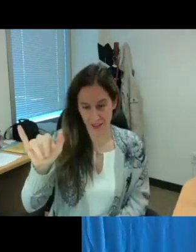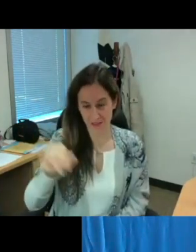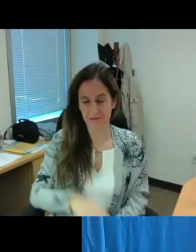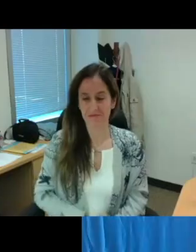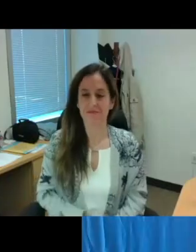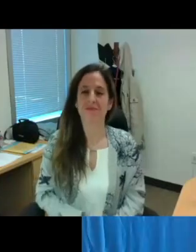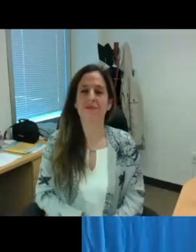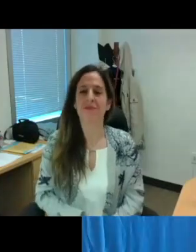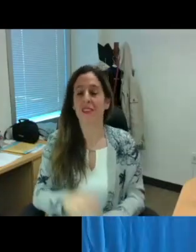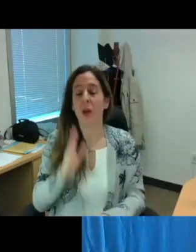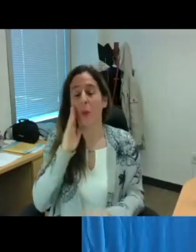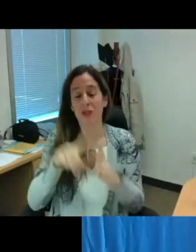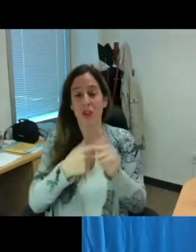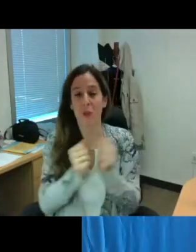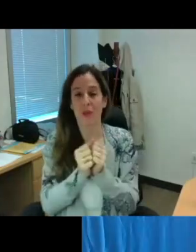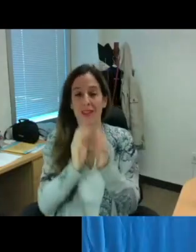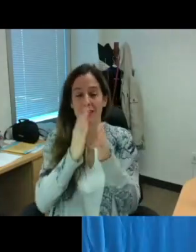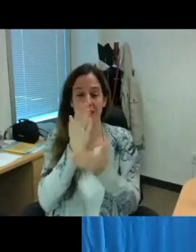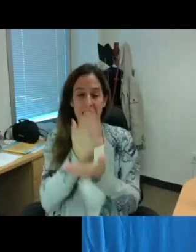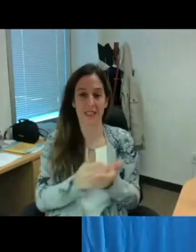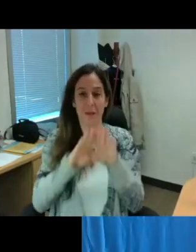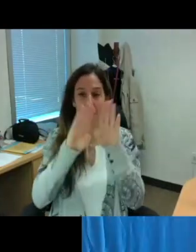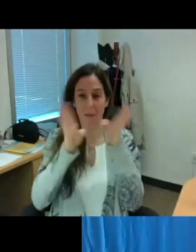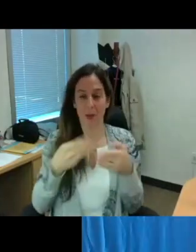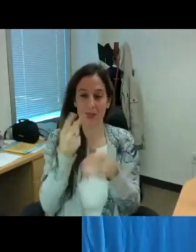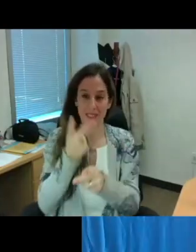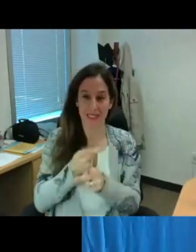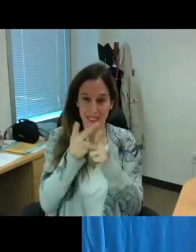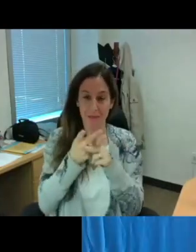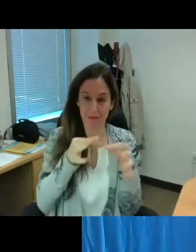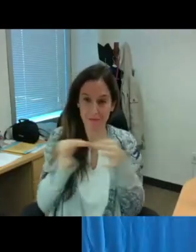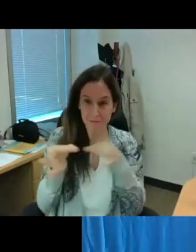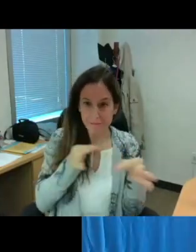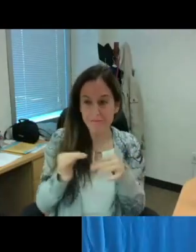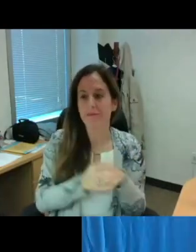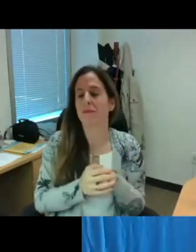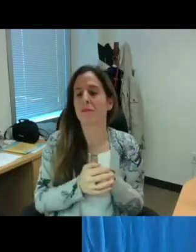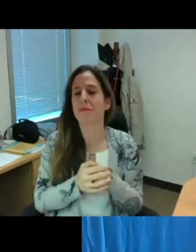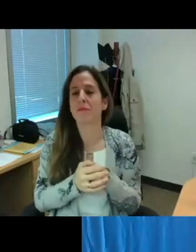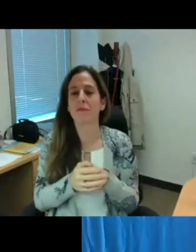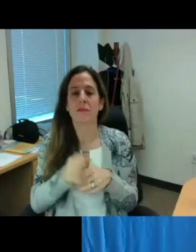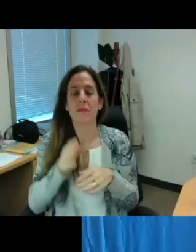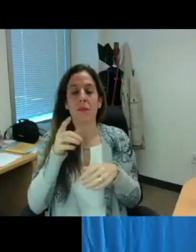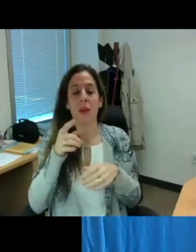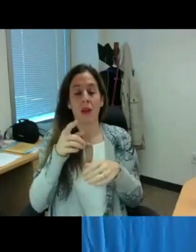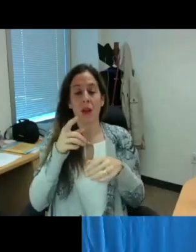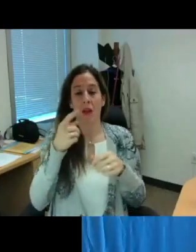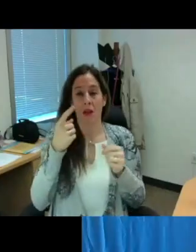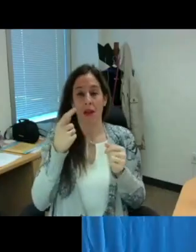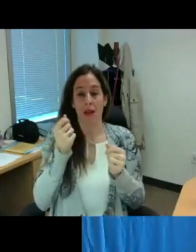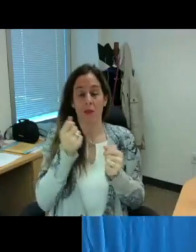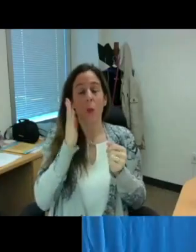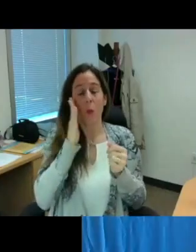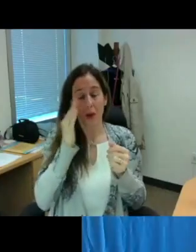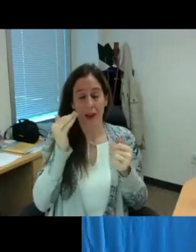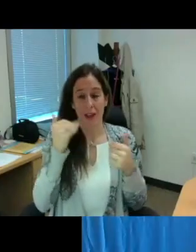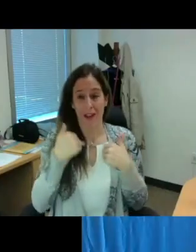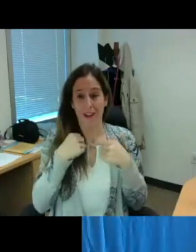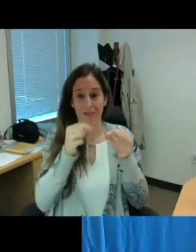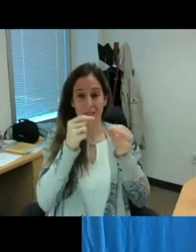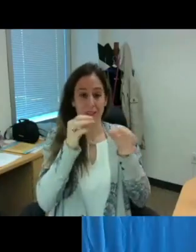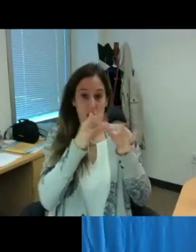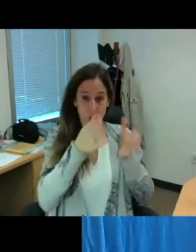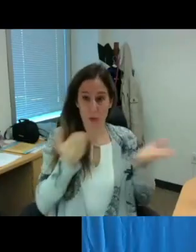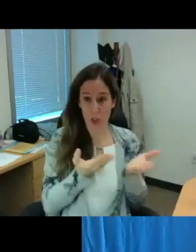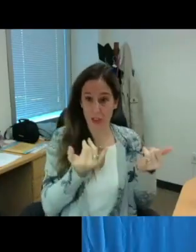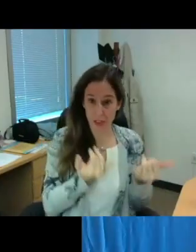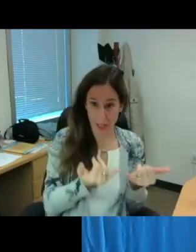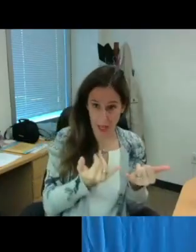Burteletti i'll get started with some housekeeping items